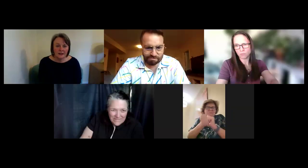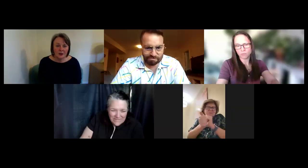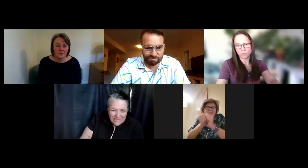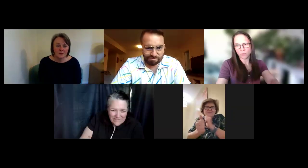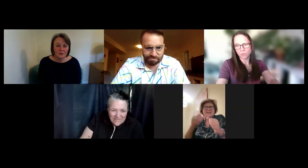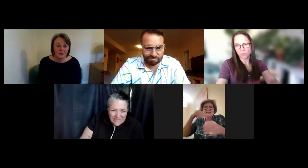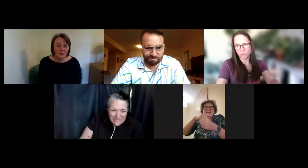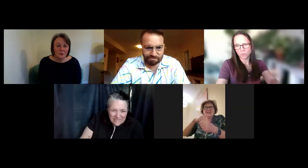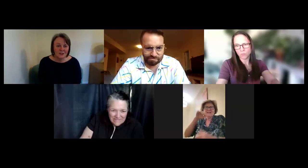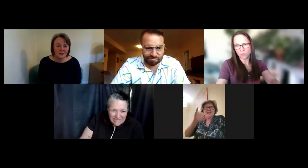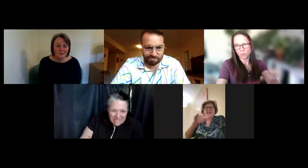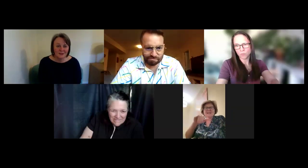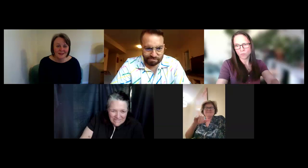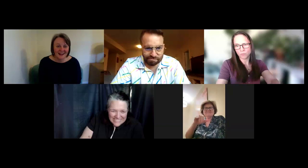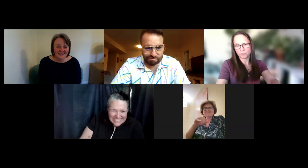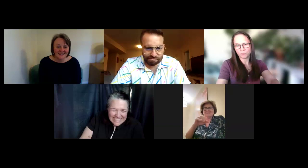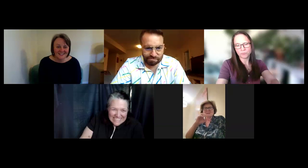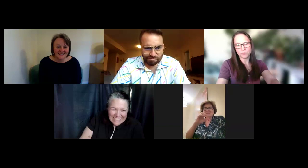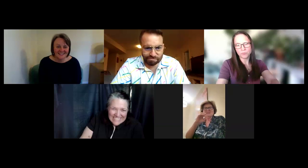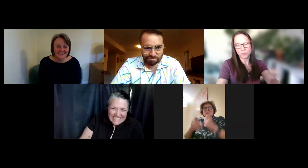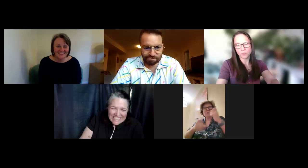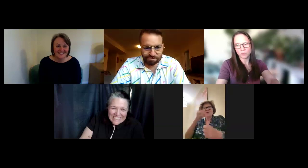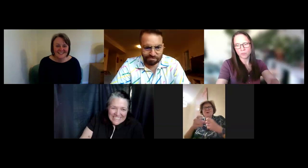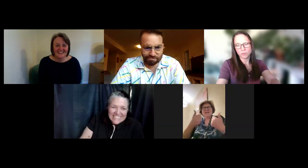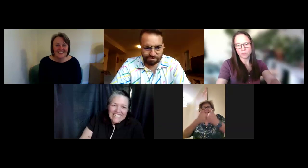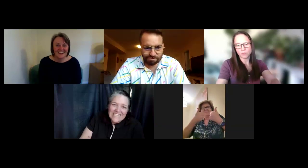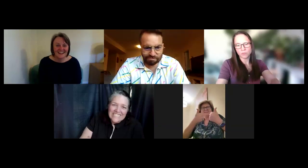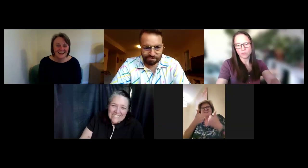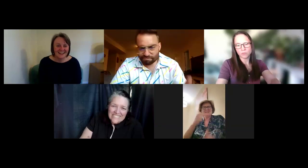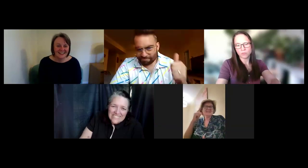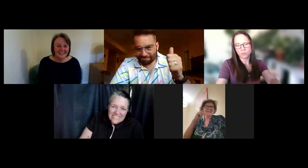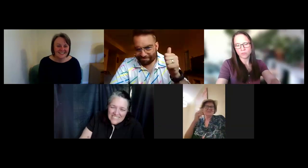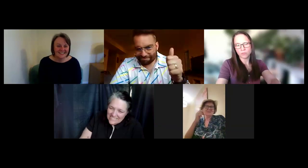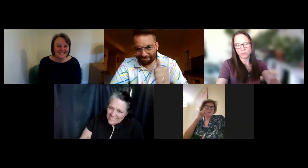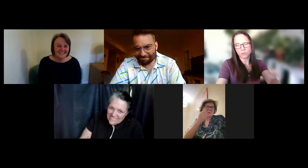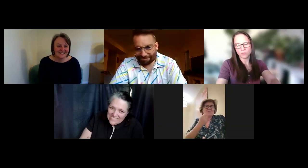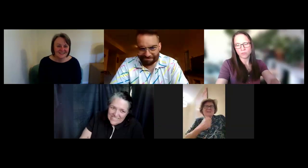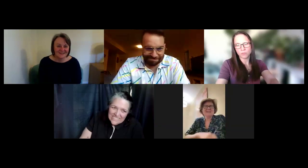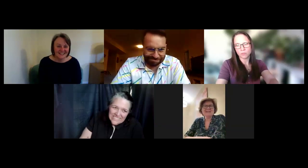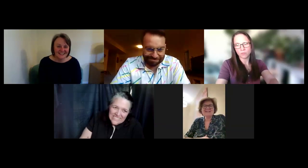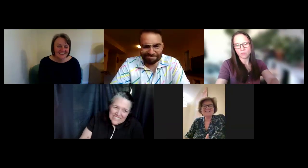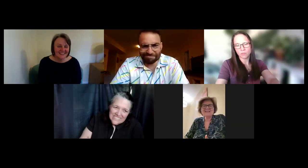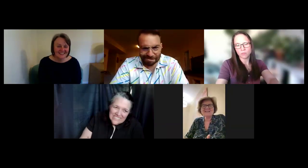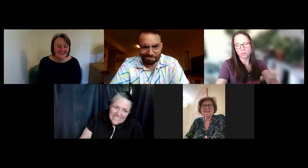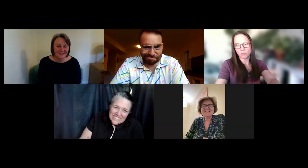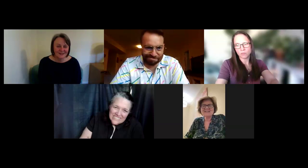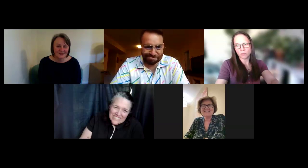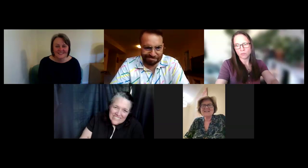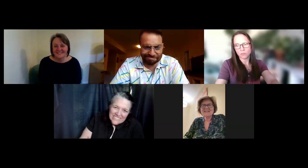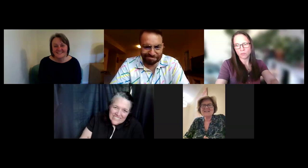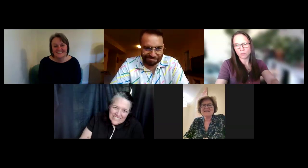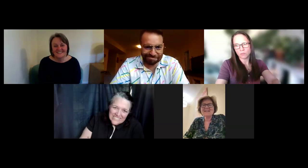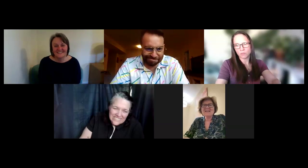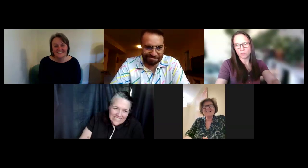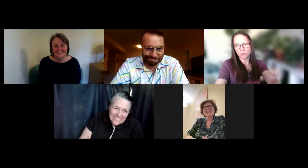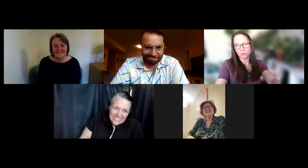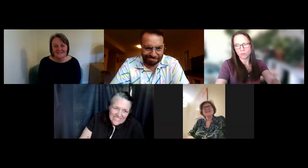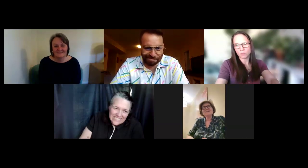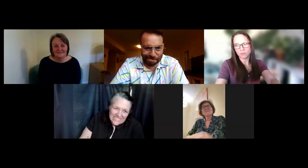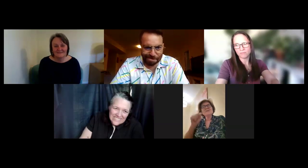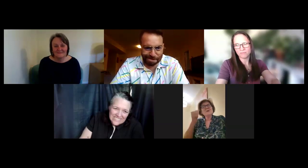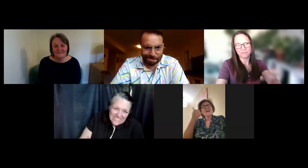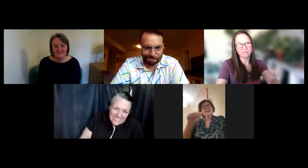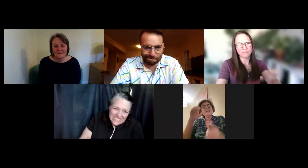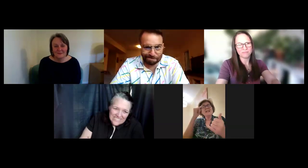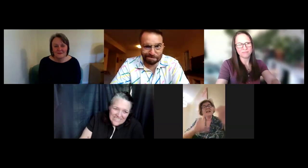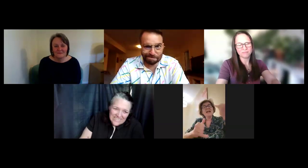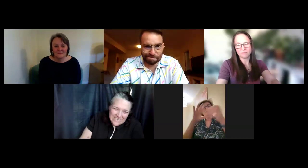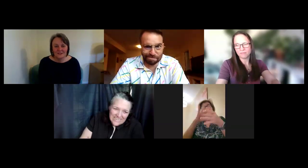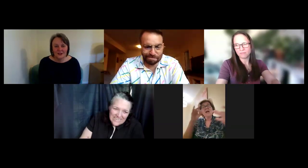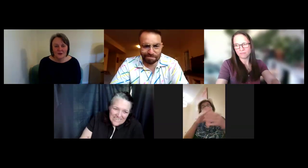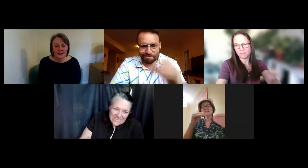I hope you win your big match, and your tournament, I think that's really cool.